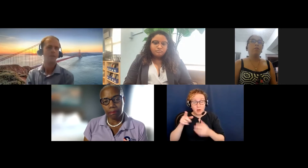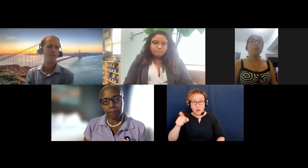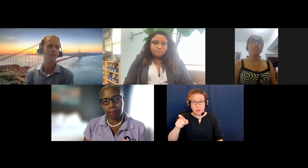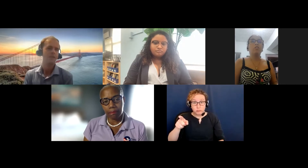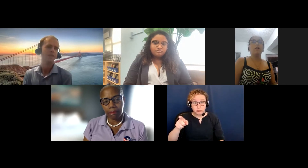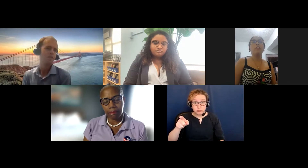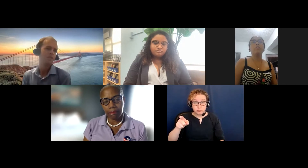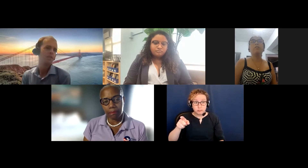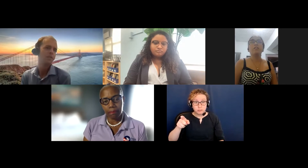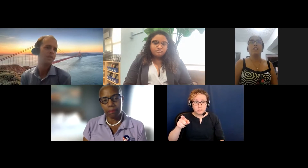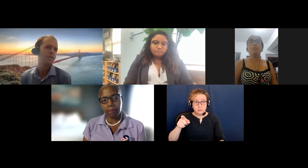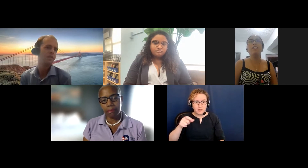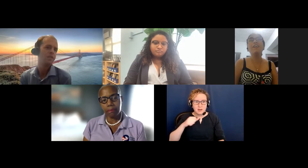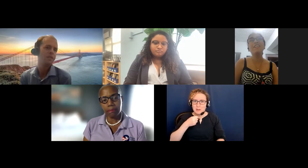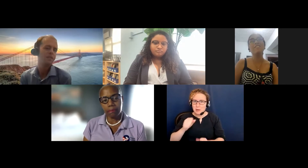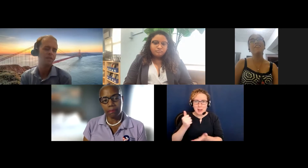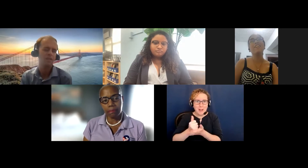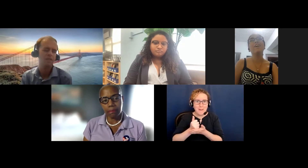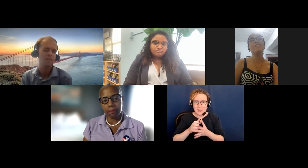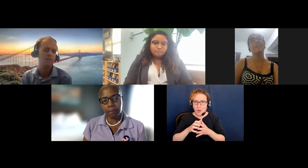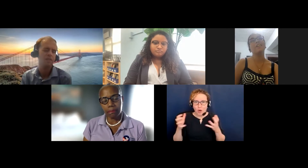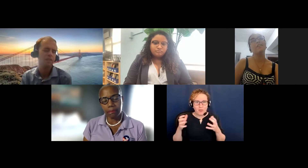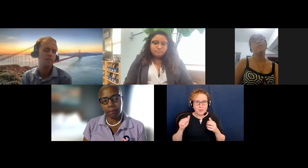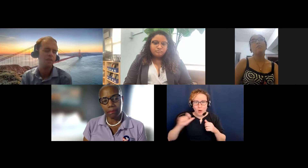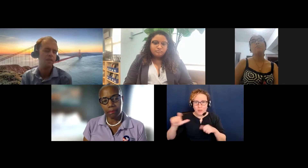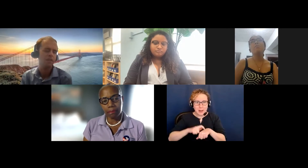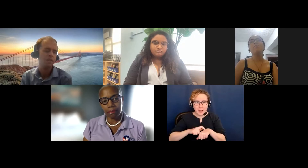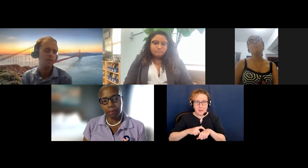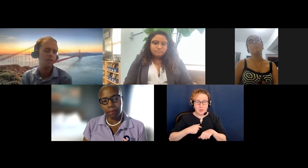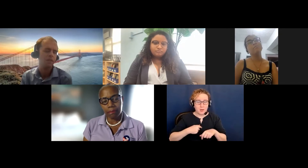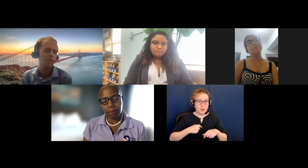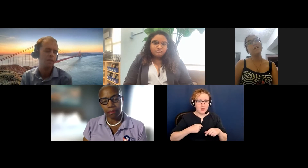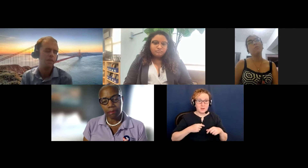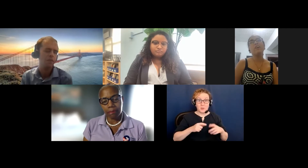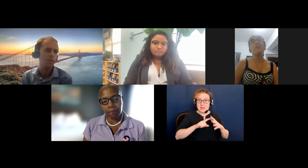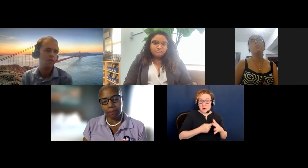was not trying to help all of the time. In the beginning I thought they did not want to help.